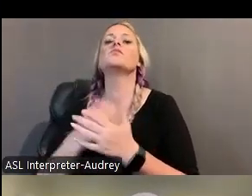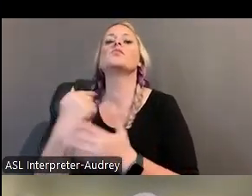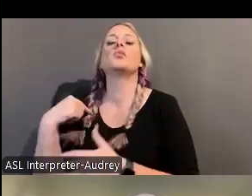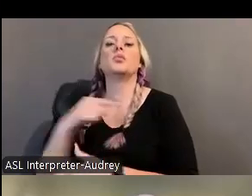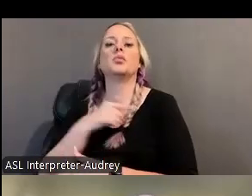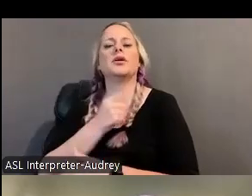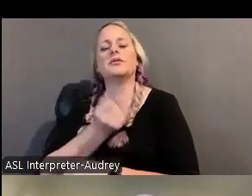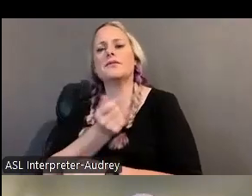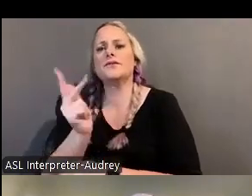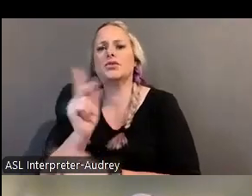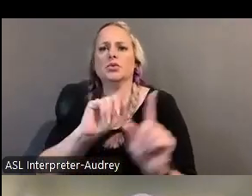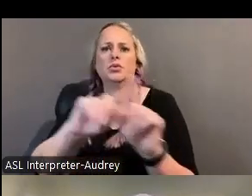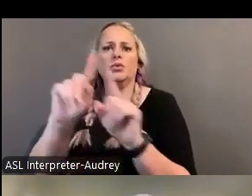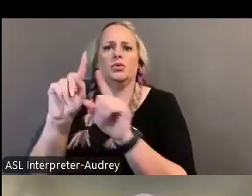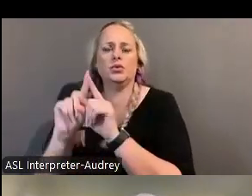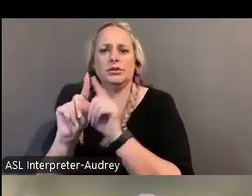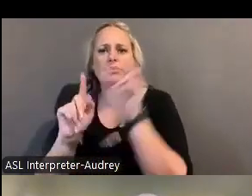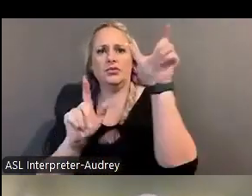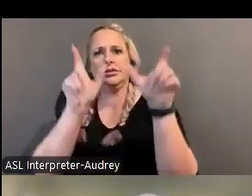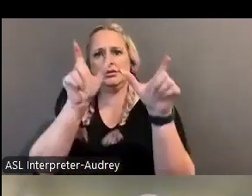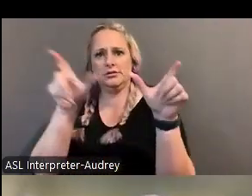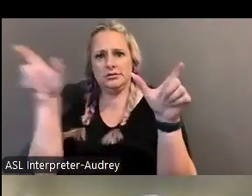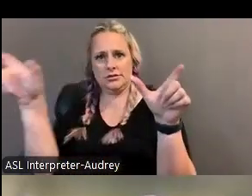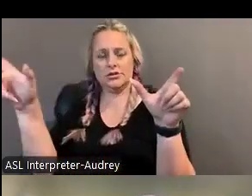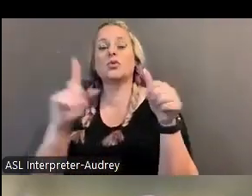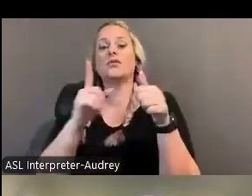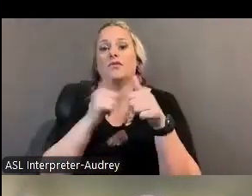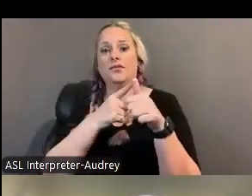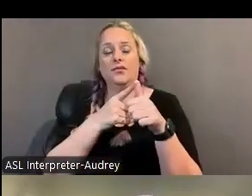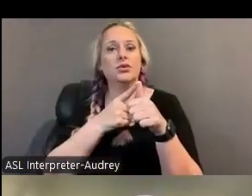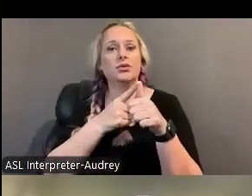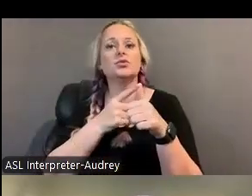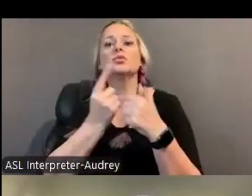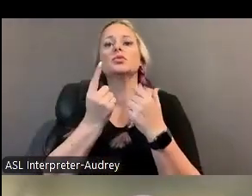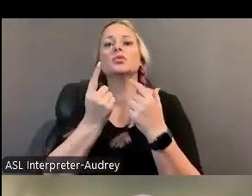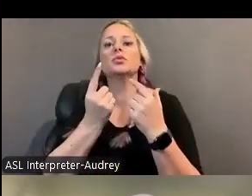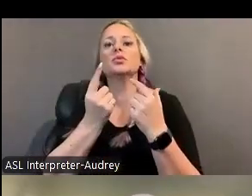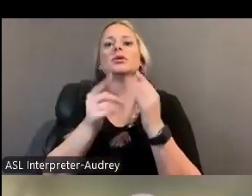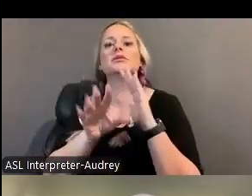different sections of this project. The first step was the selection of systematic reviews.